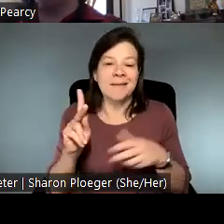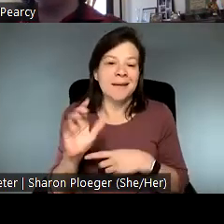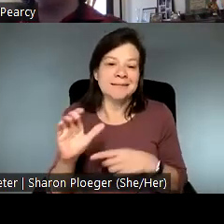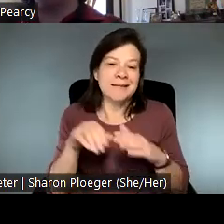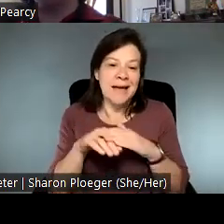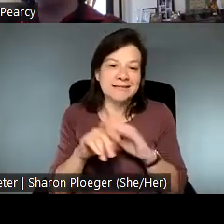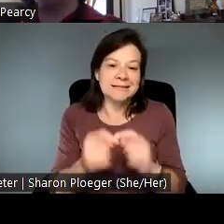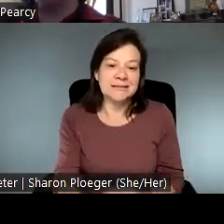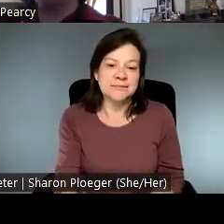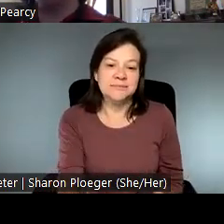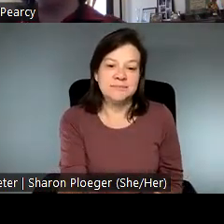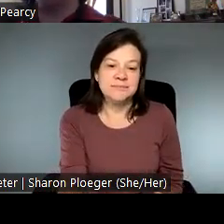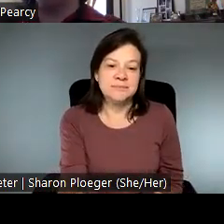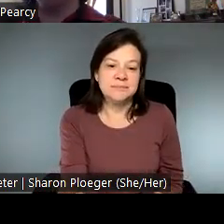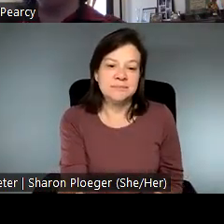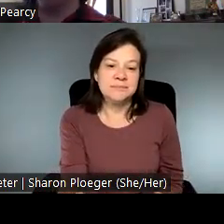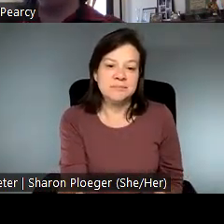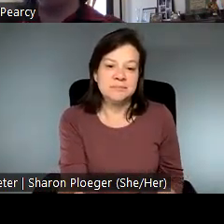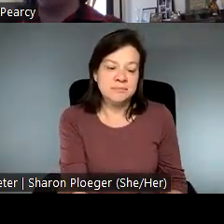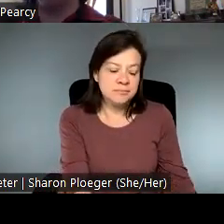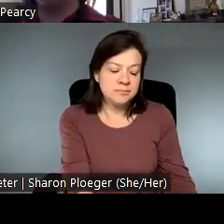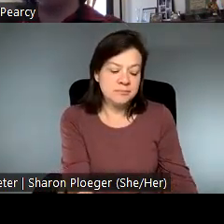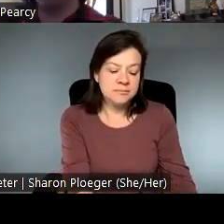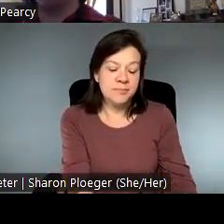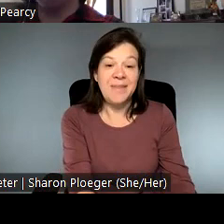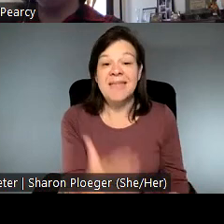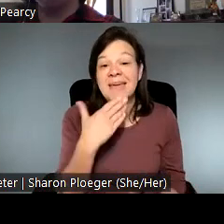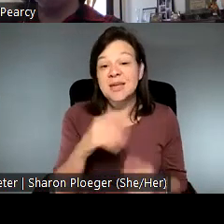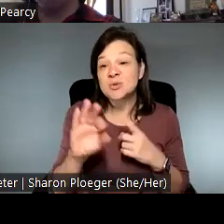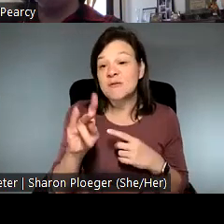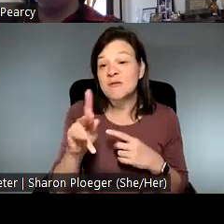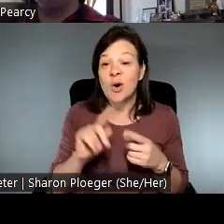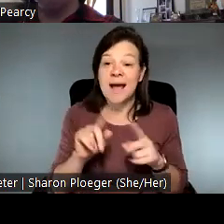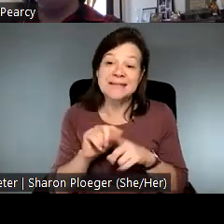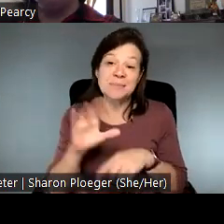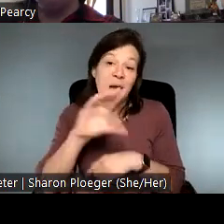And thanks so much to Flora for being my co-presenter today. Thank you, Amber.